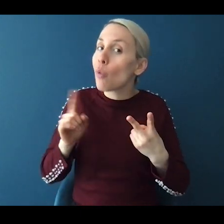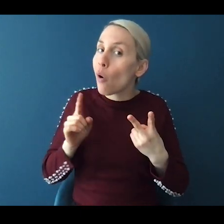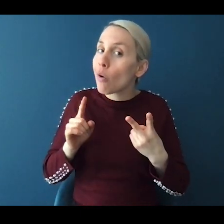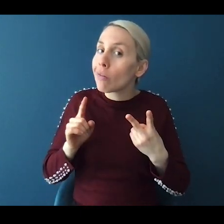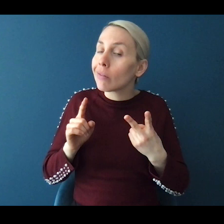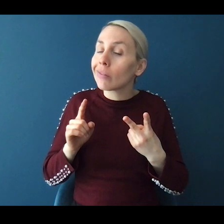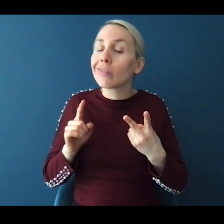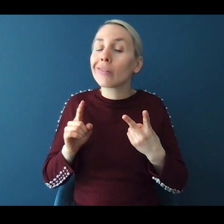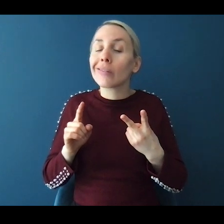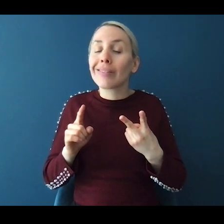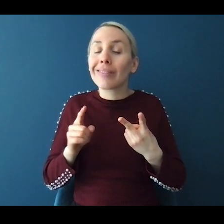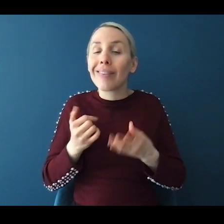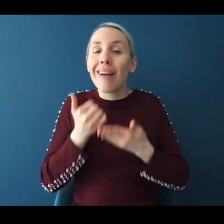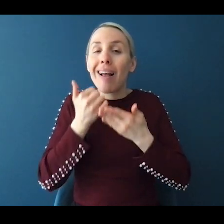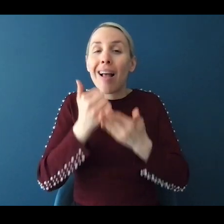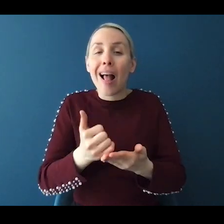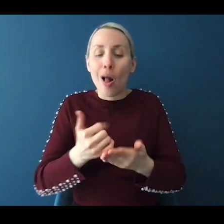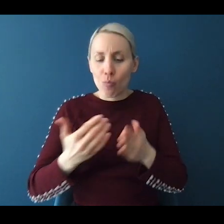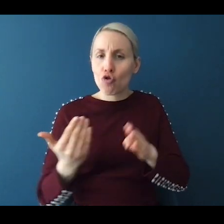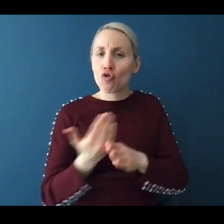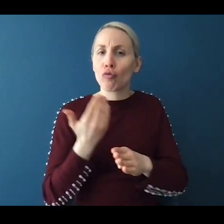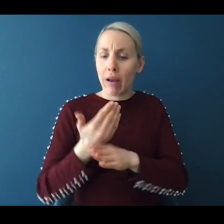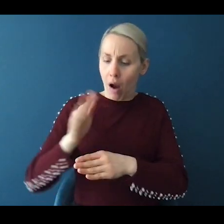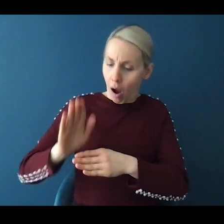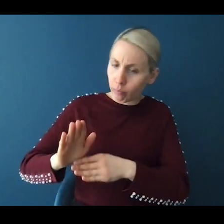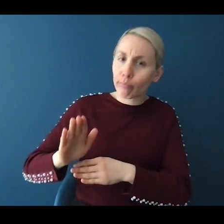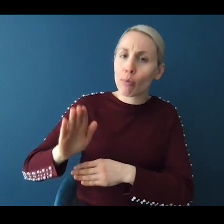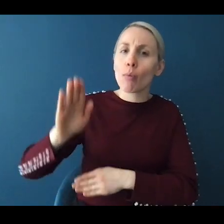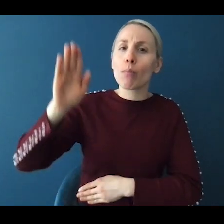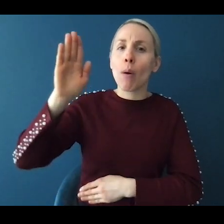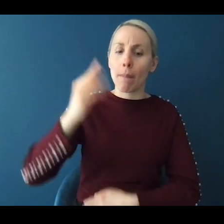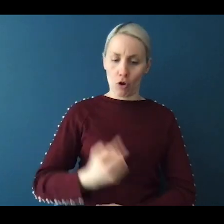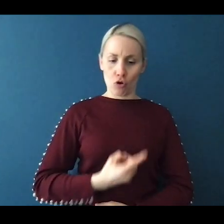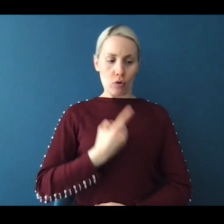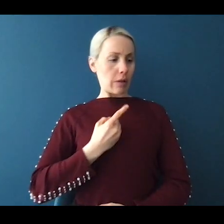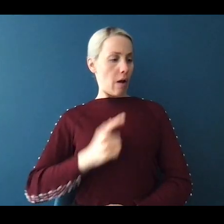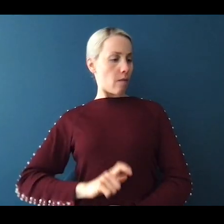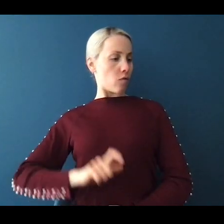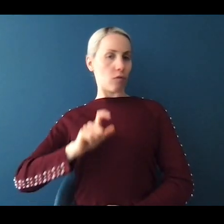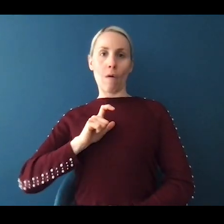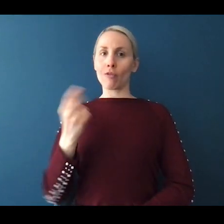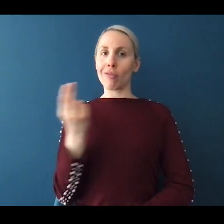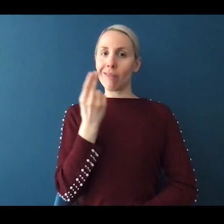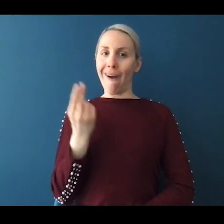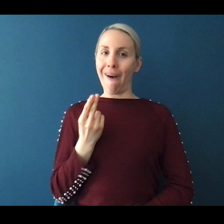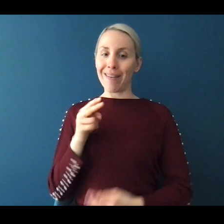help you to develop your career as well and to develop yourself as an artist and that's